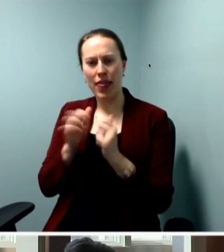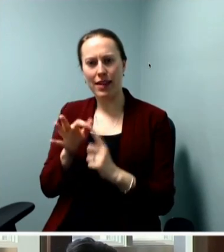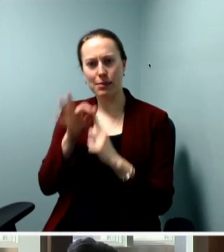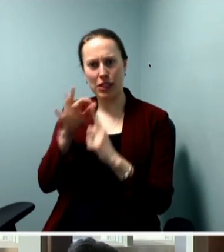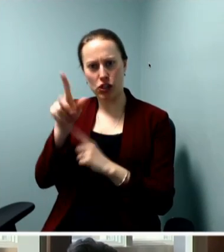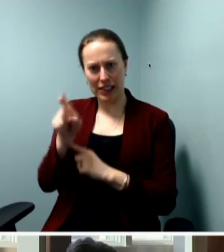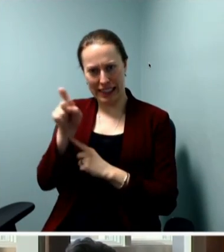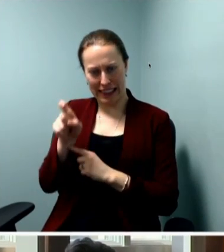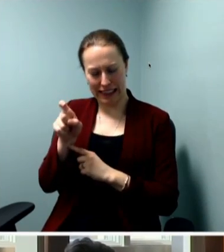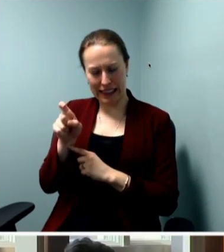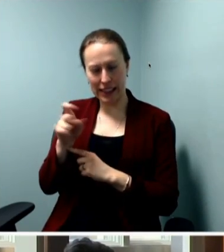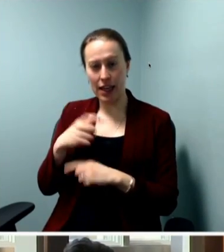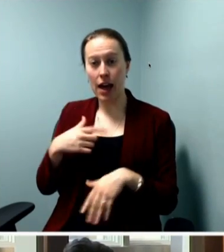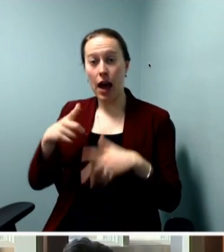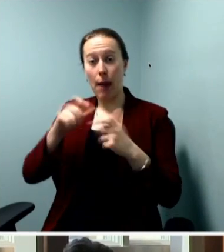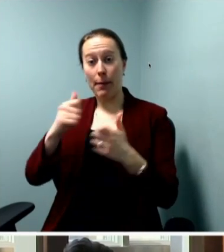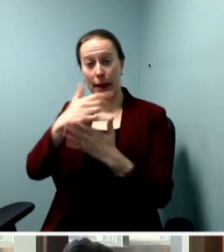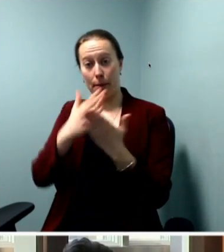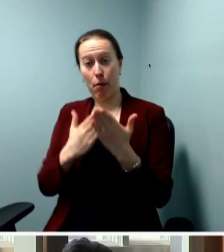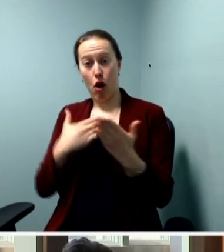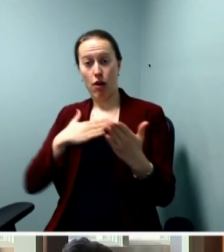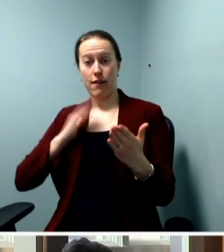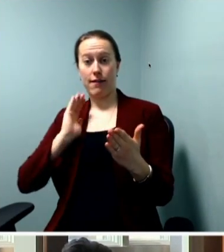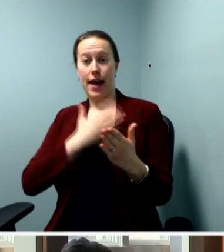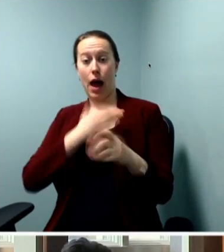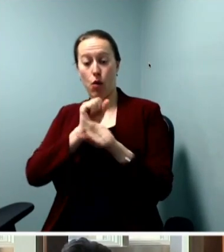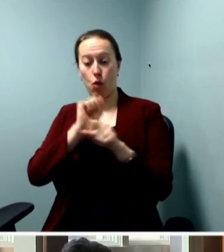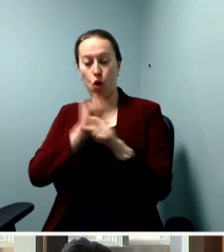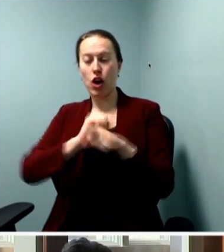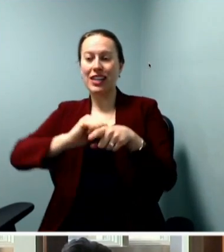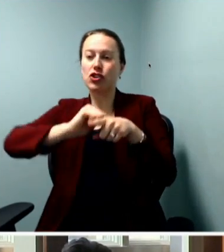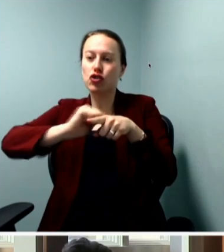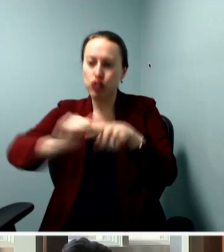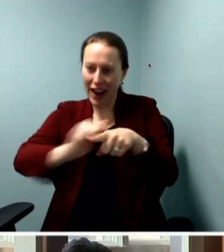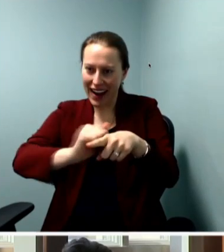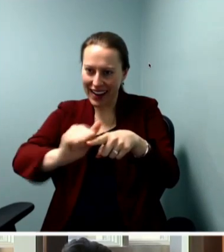is training teachers. So Charlie asked you about your training.